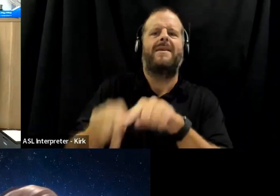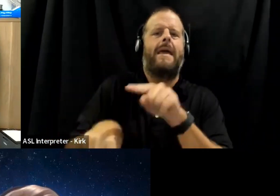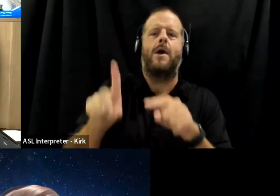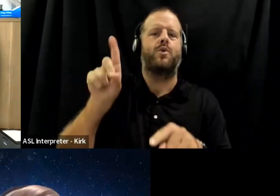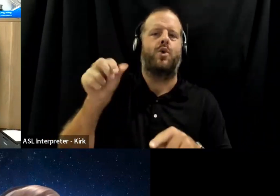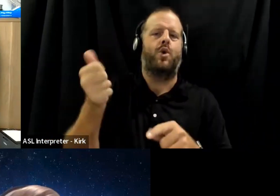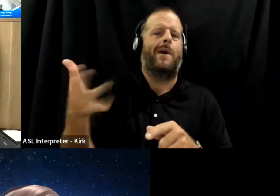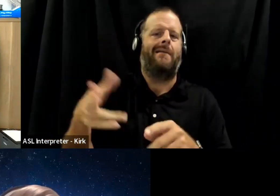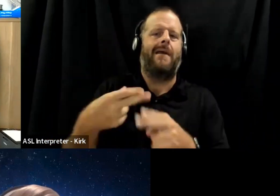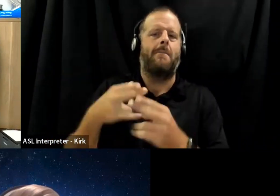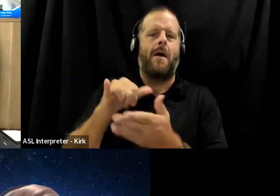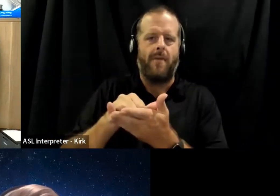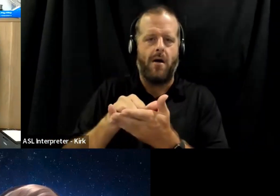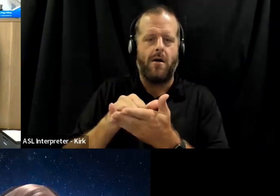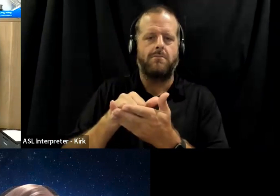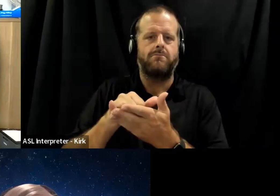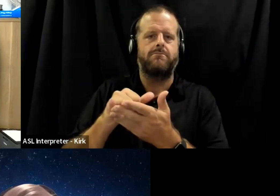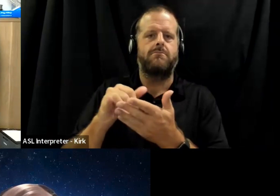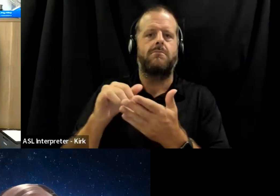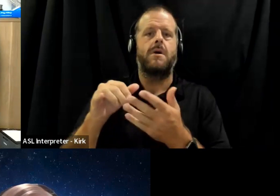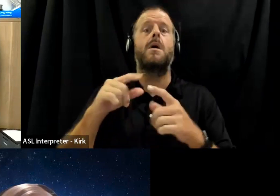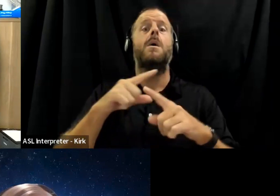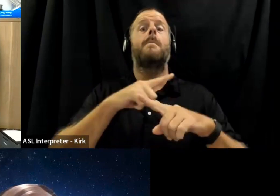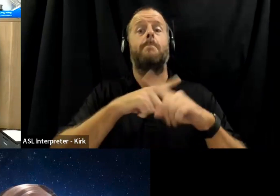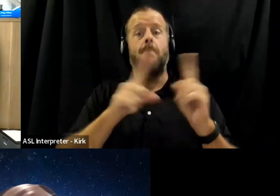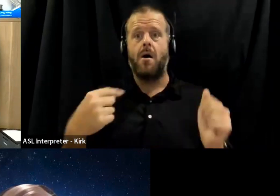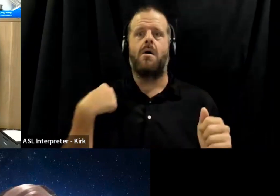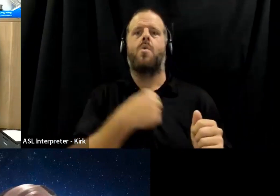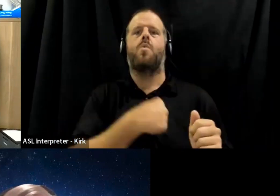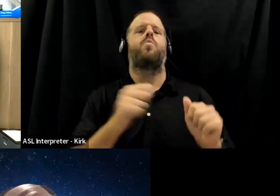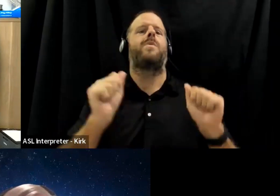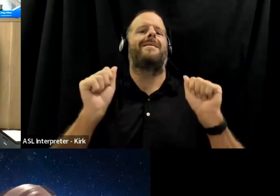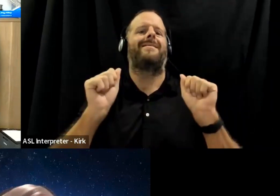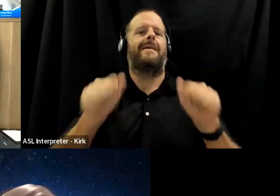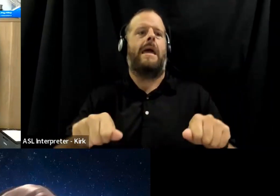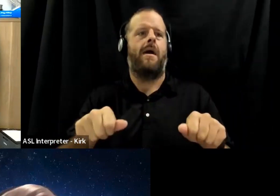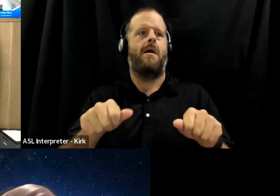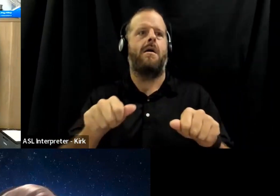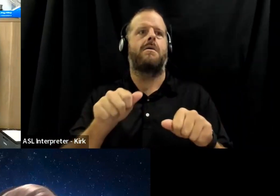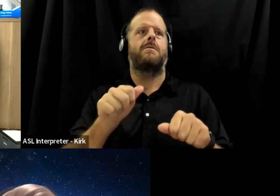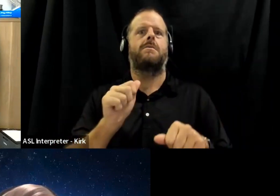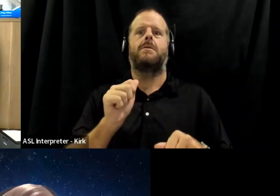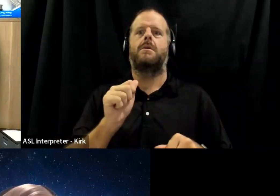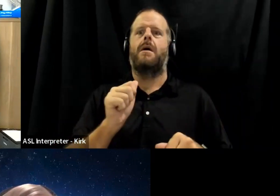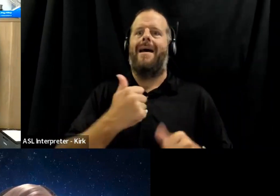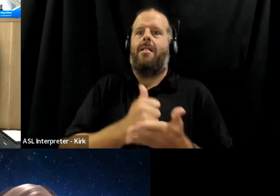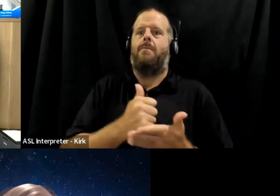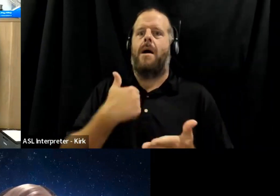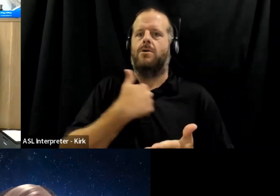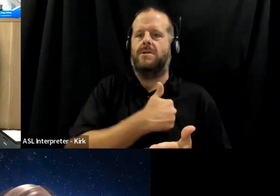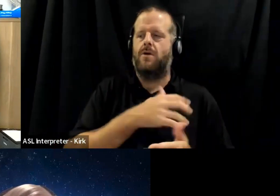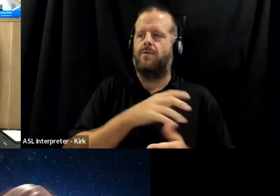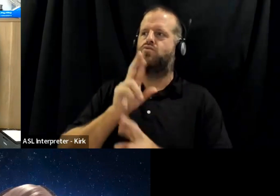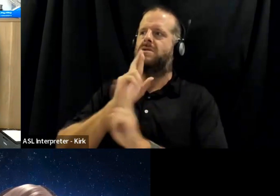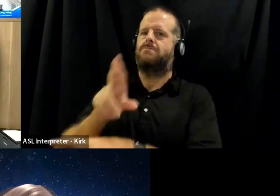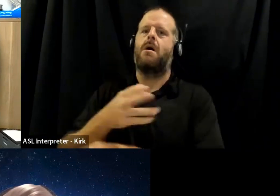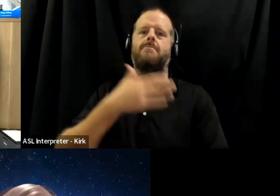But we can set ourselves up in a good place to respond to bias when we find it in constructive